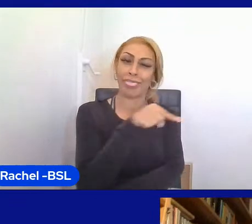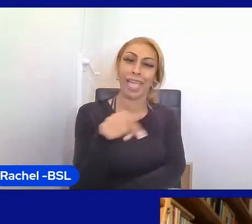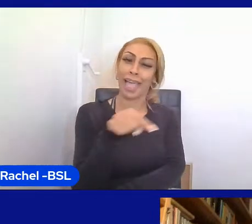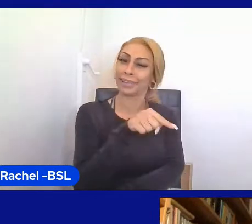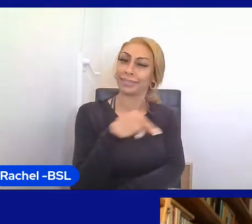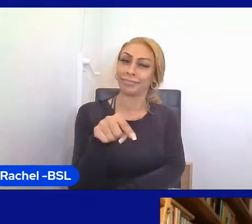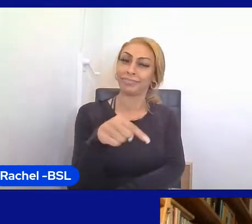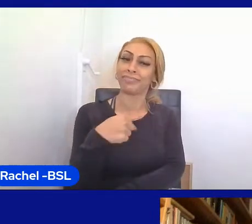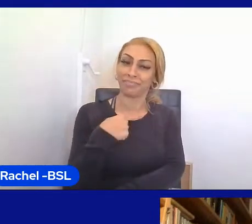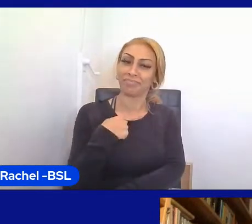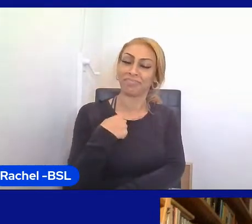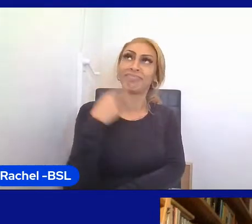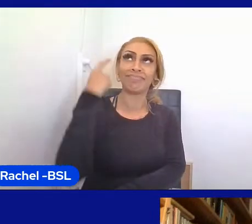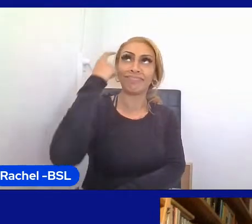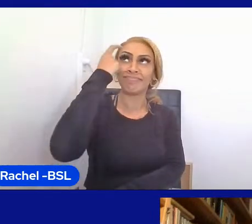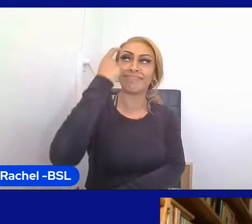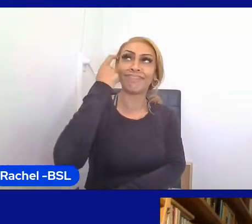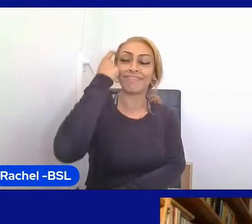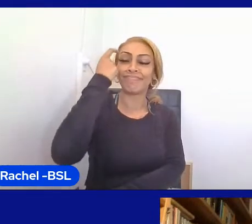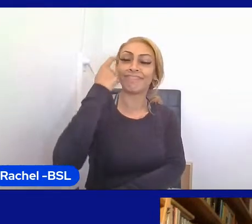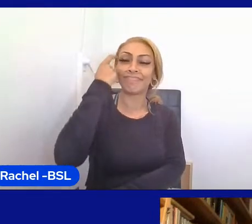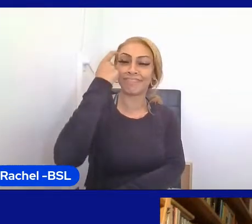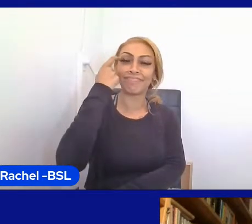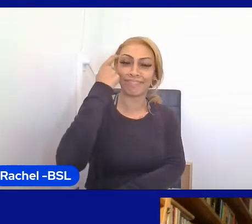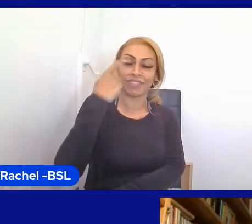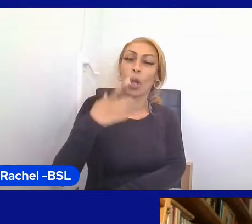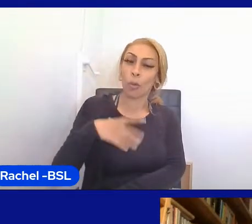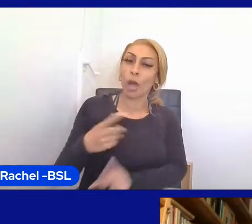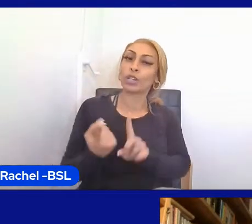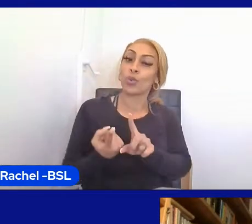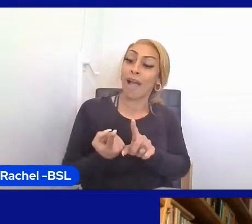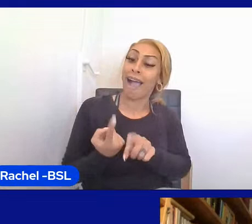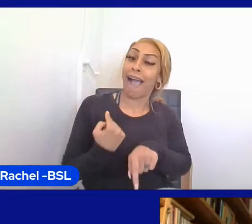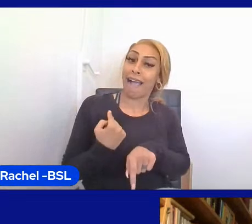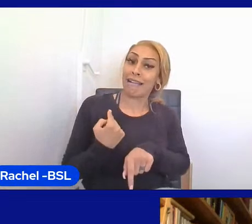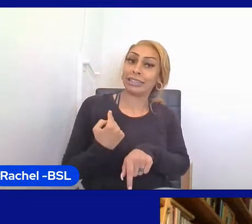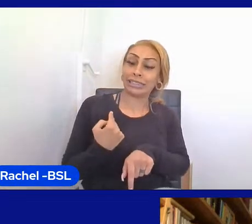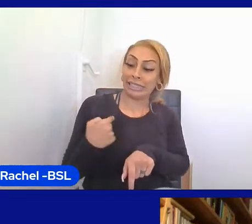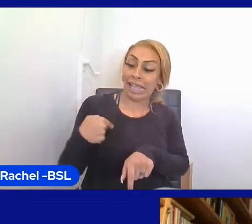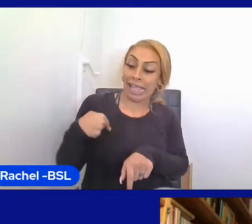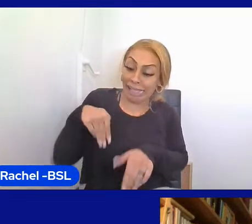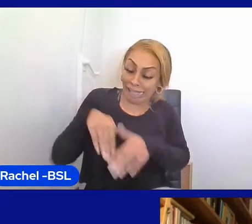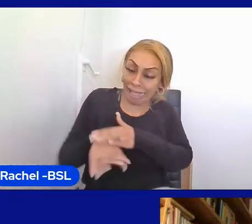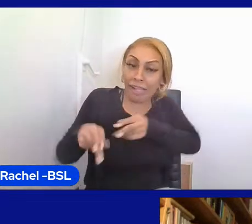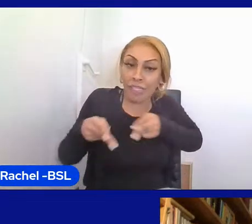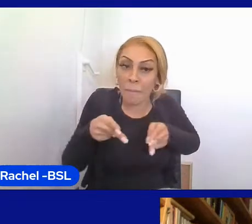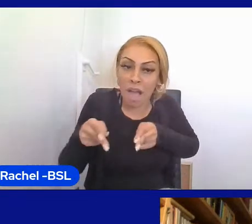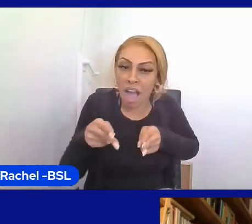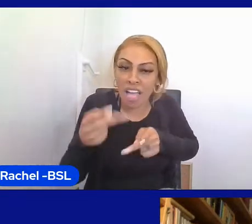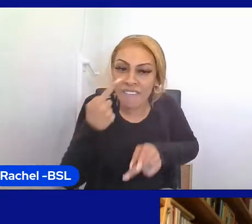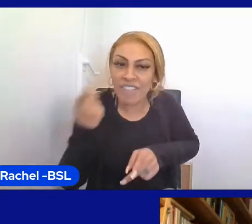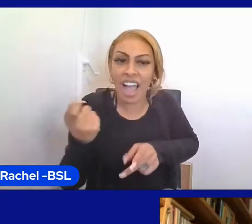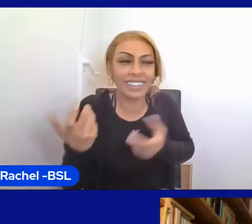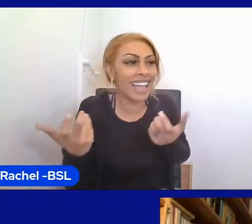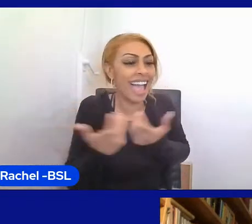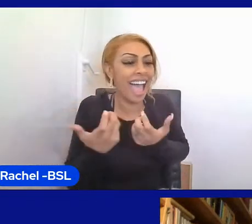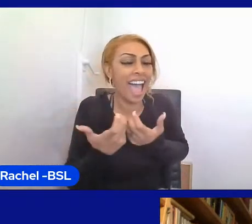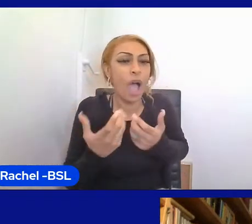that we set out to answer in the Digital Placemaking pathfinder. How can we use the new possibilities of digital mapping